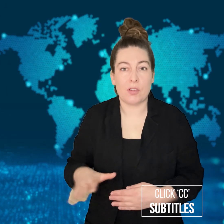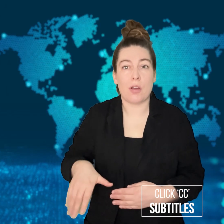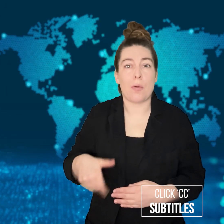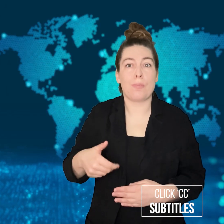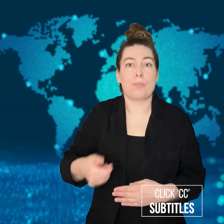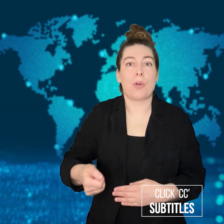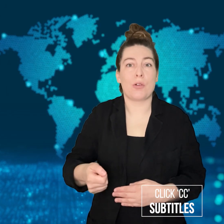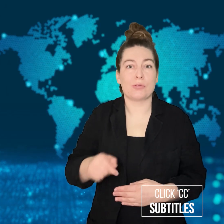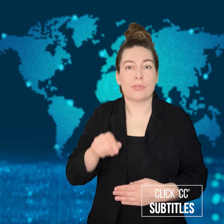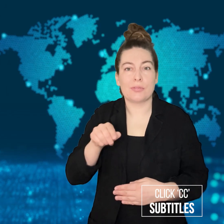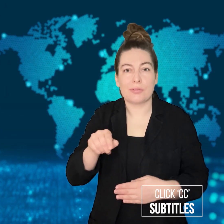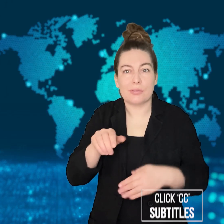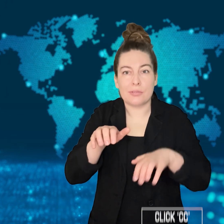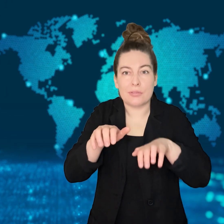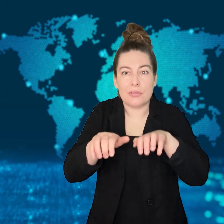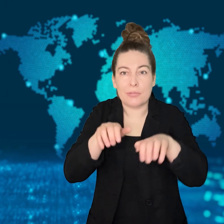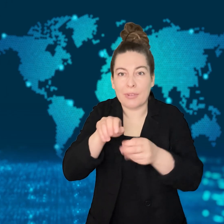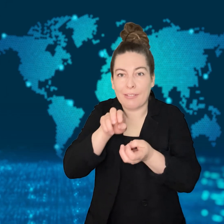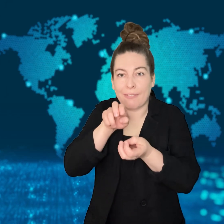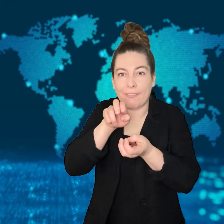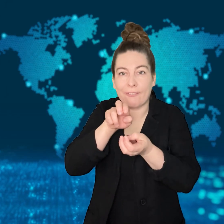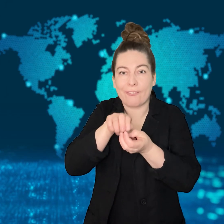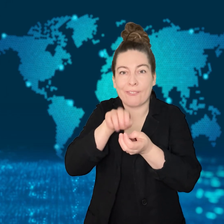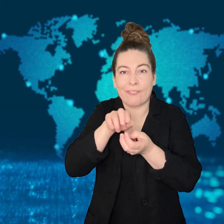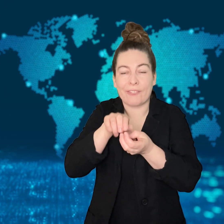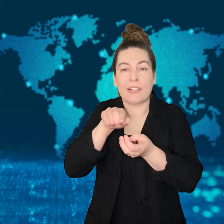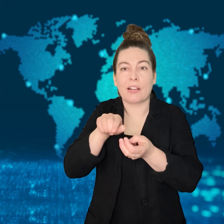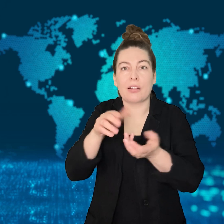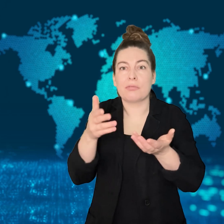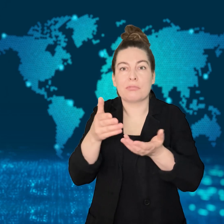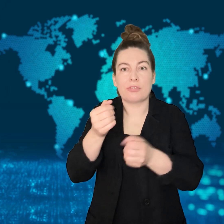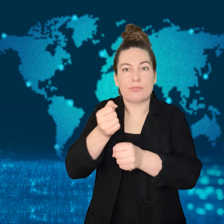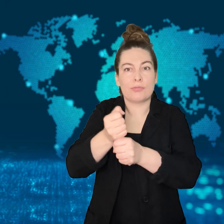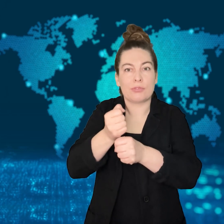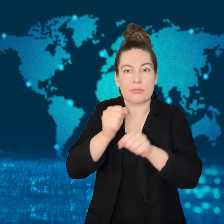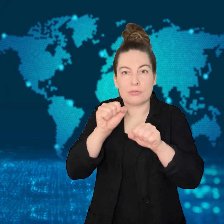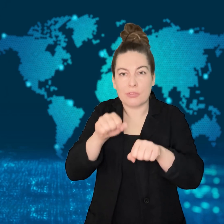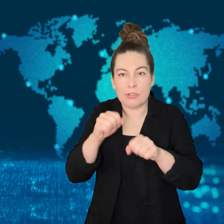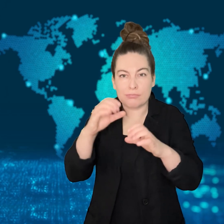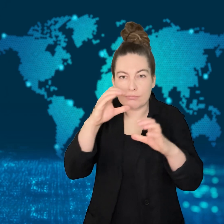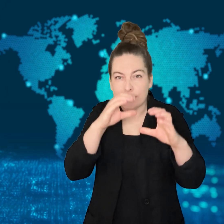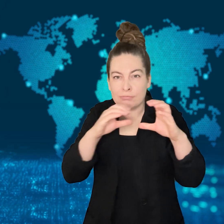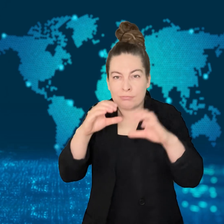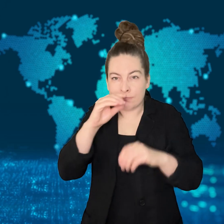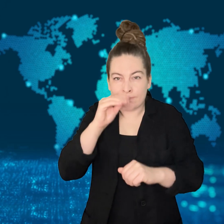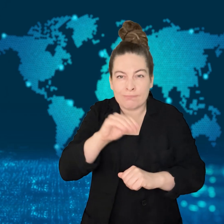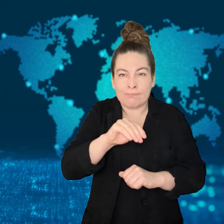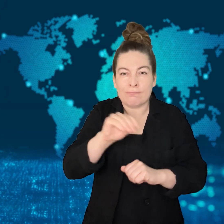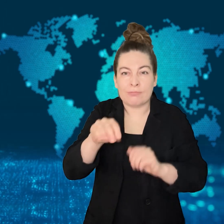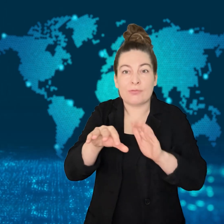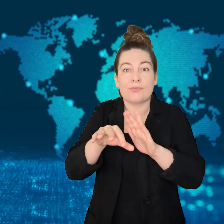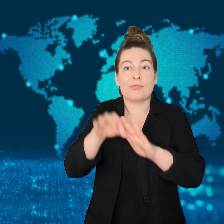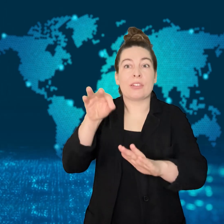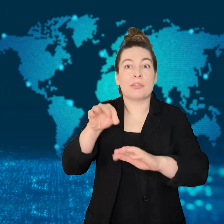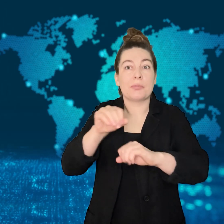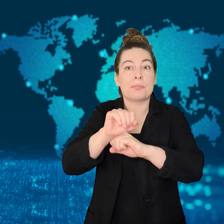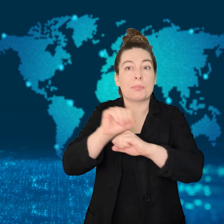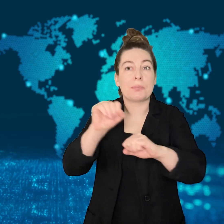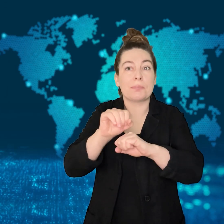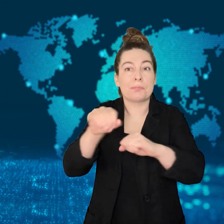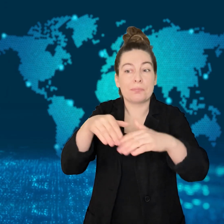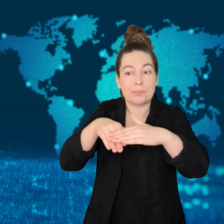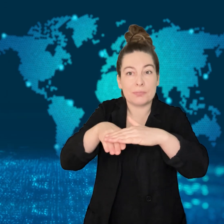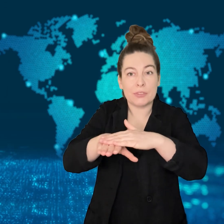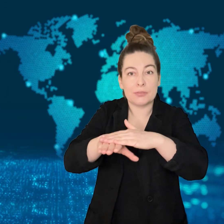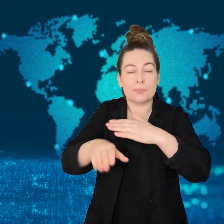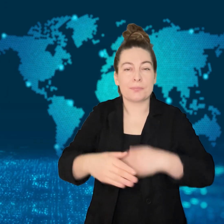Rat-sniffing landmines